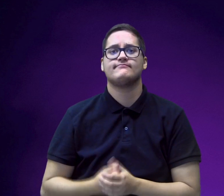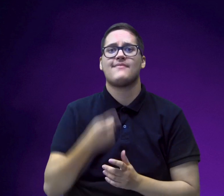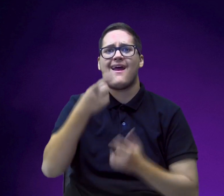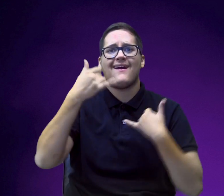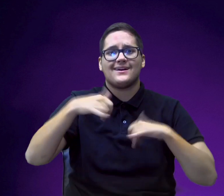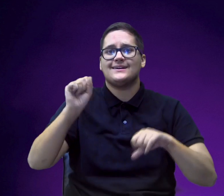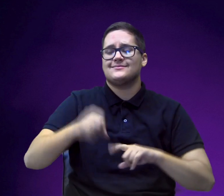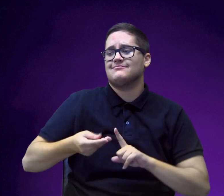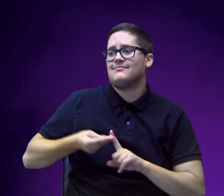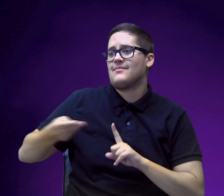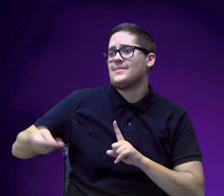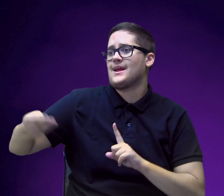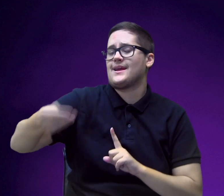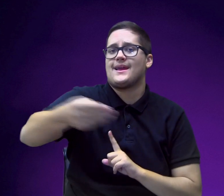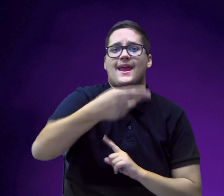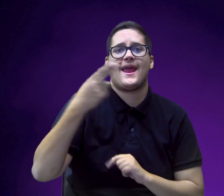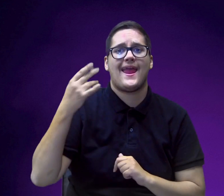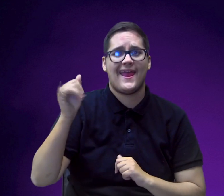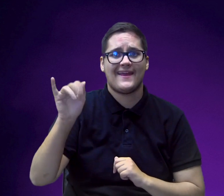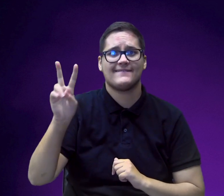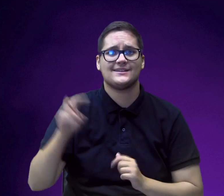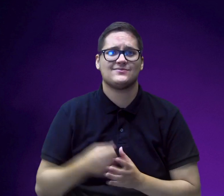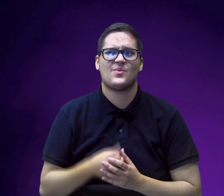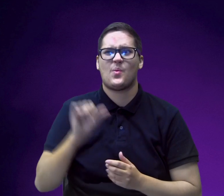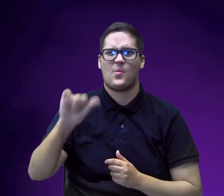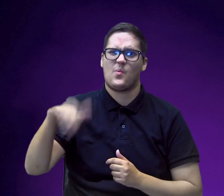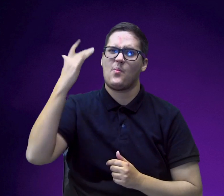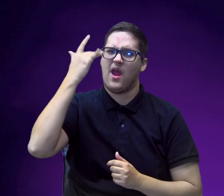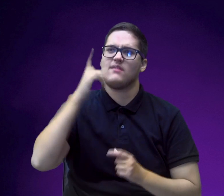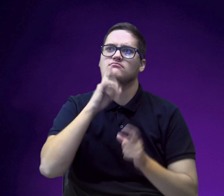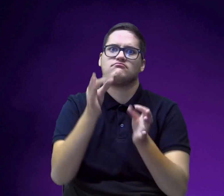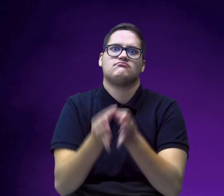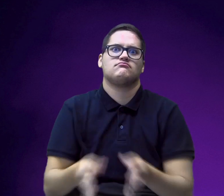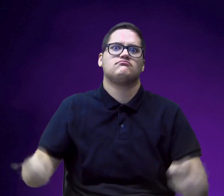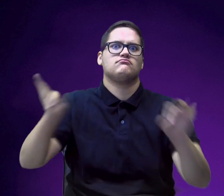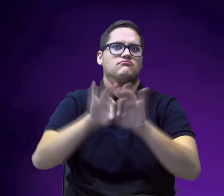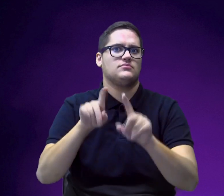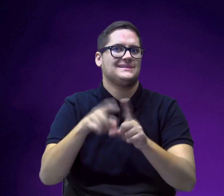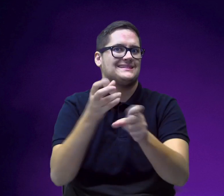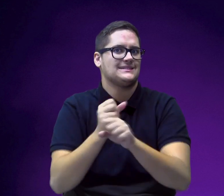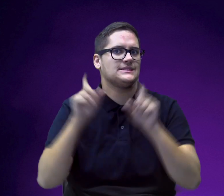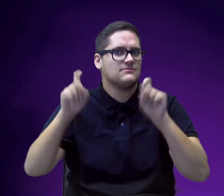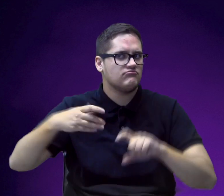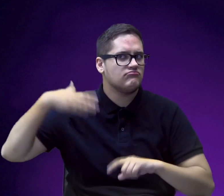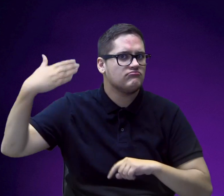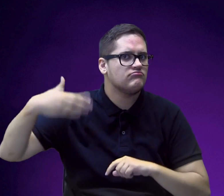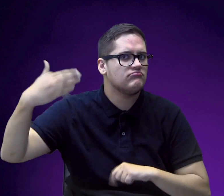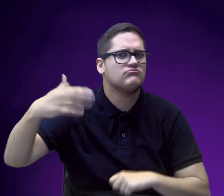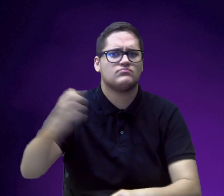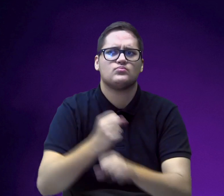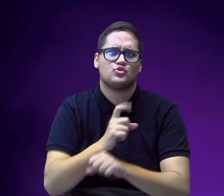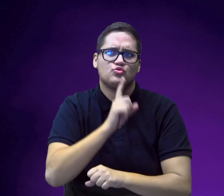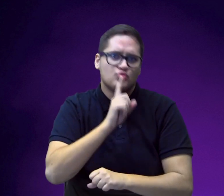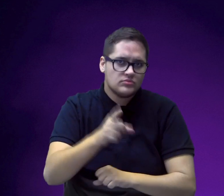You still can pass the virus on to other people. That's why it's very important that you get tested for HIV regularly,